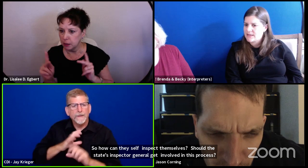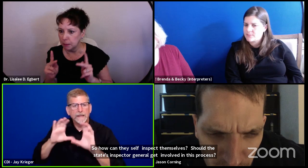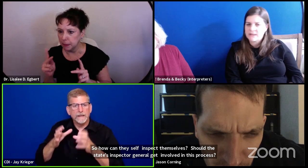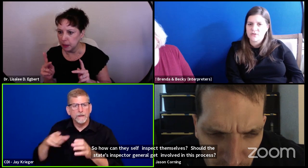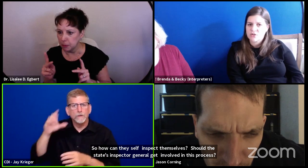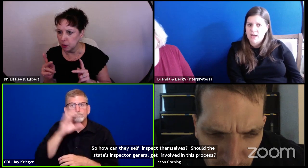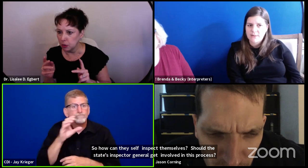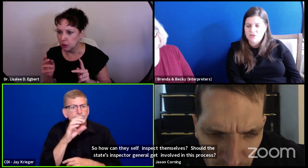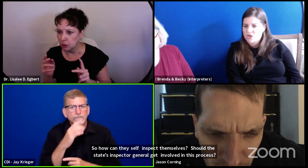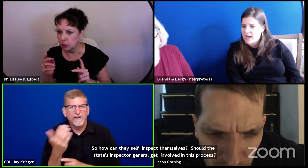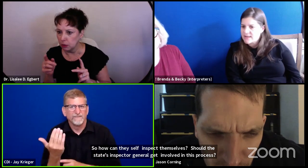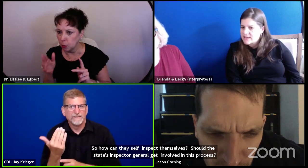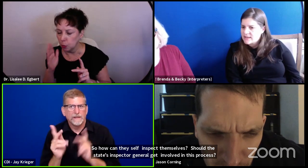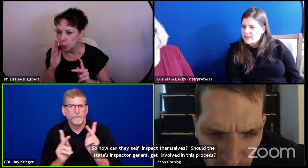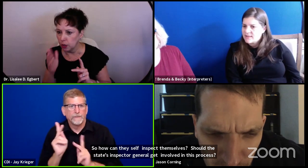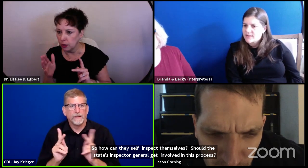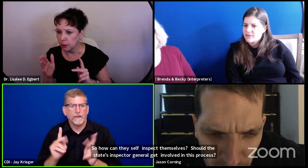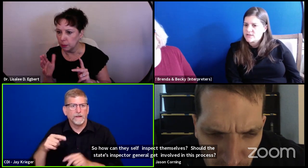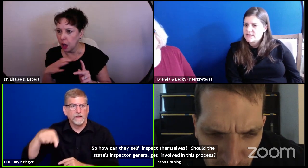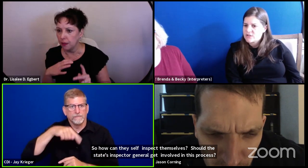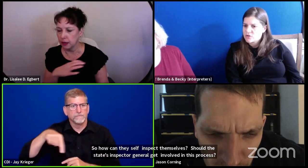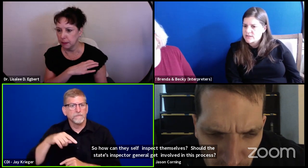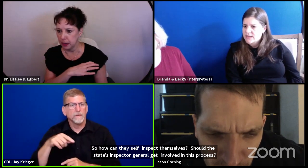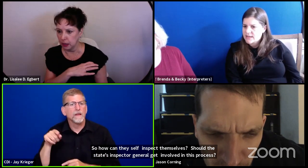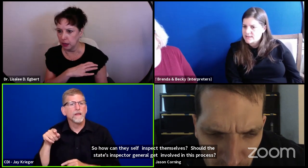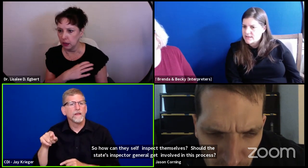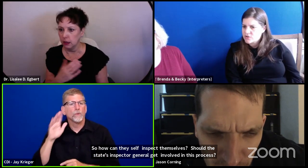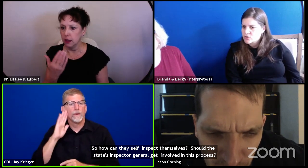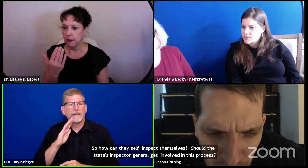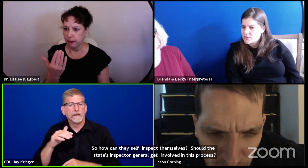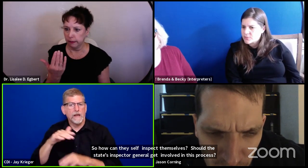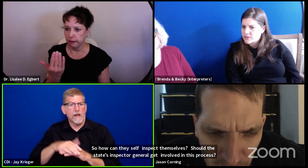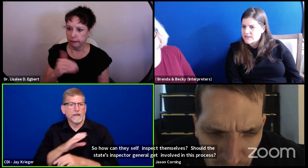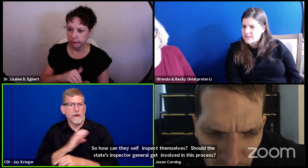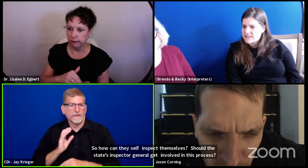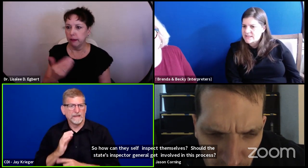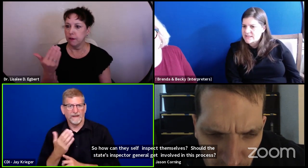I believe there's a comment in chat that there is an interim superintendent who has said